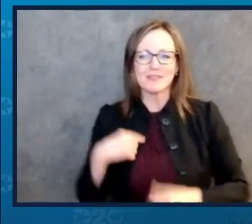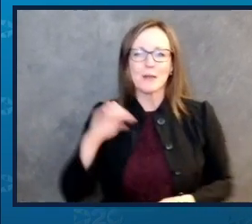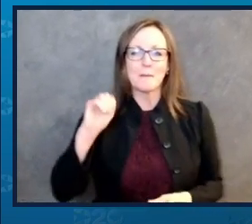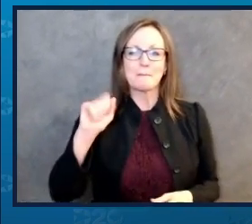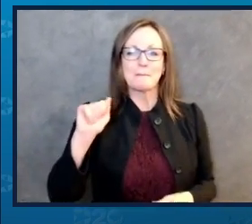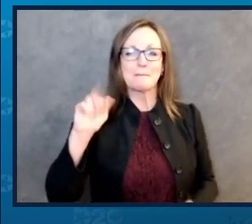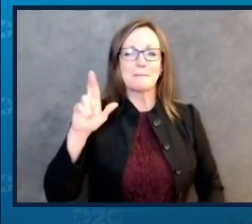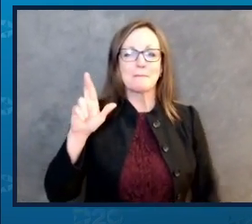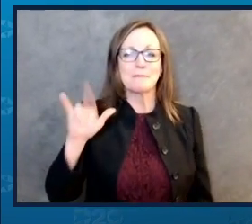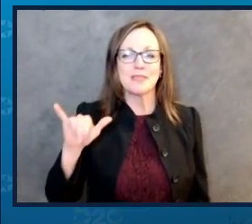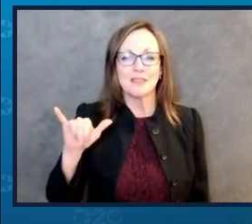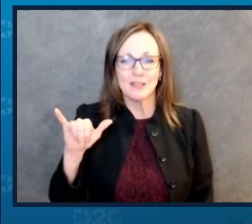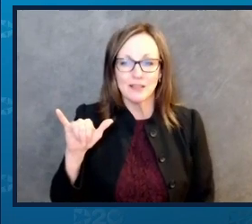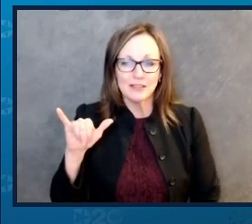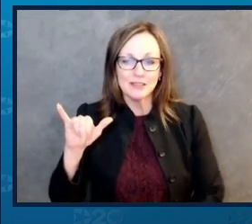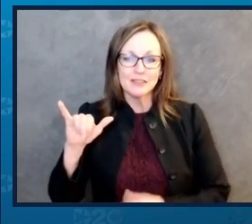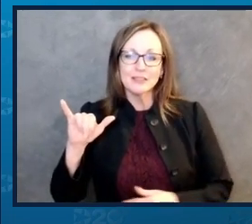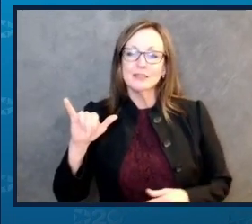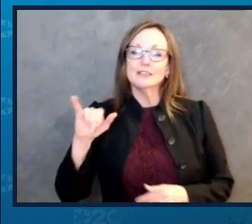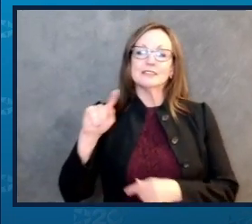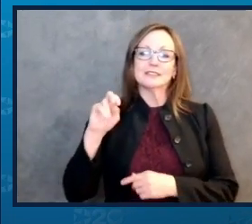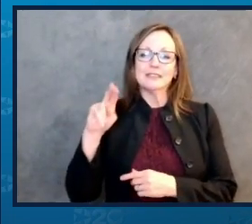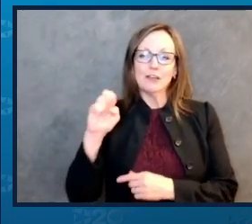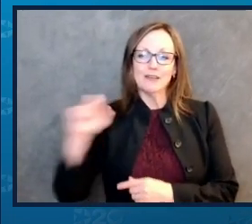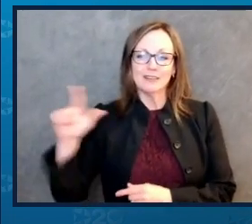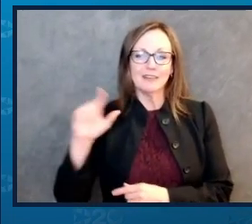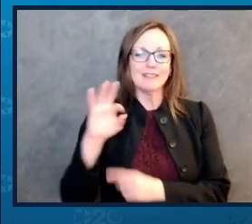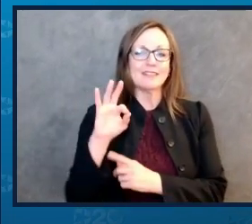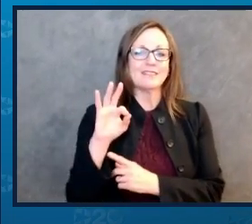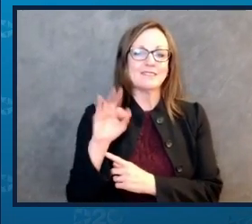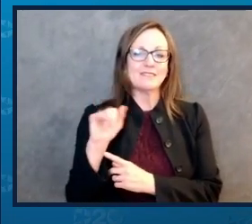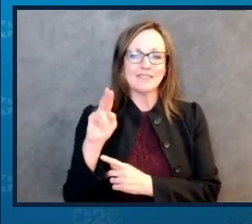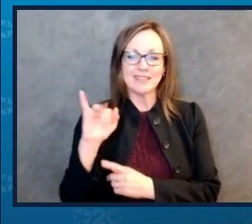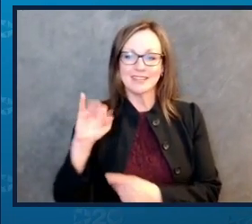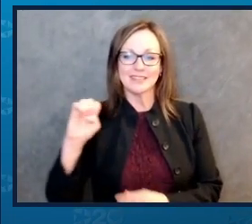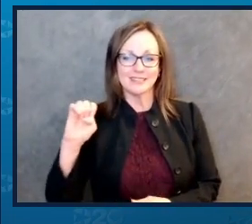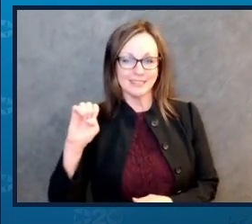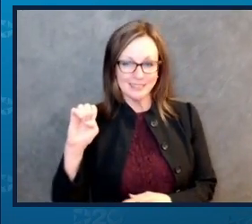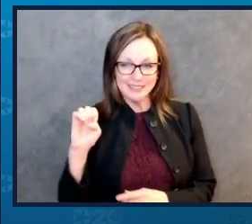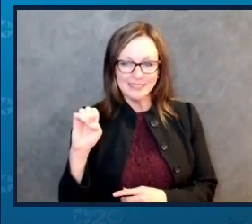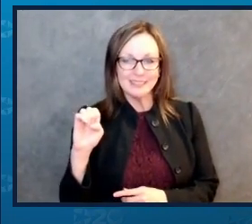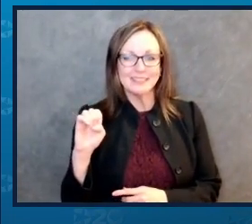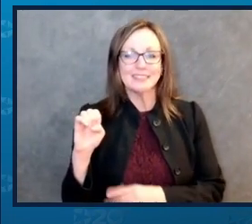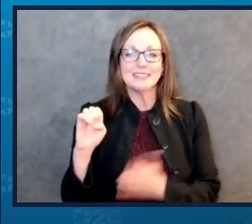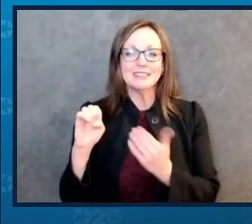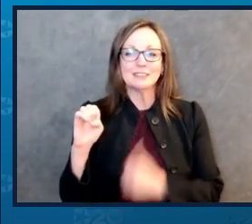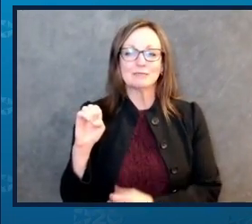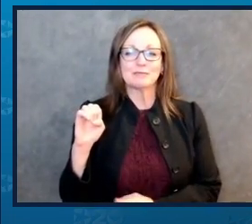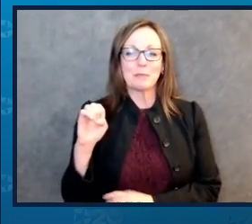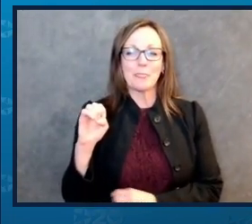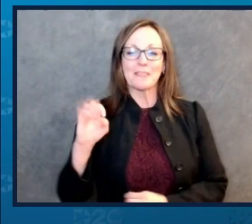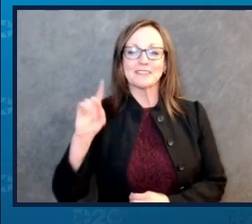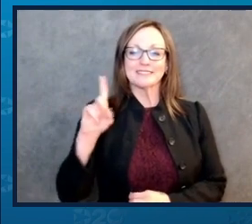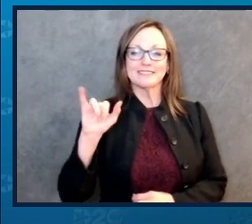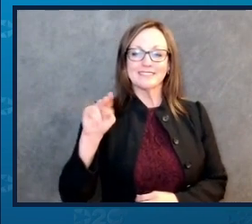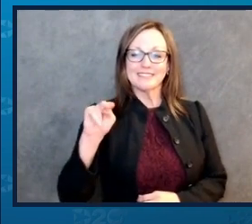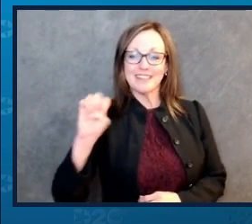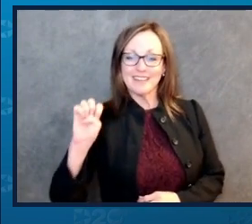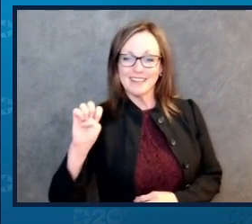WOMEN LIKE DIANE NASH, CONE STANCE BAKER, AND THE GREAT